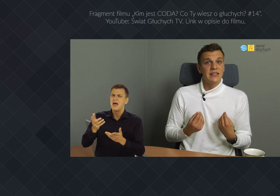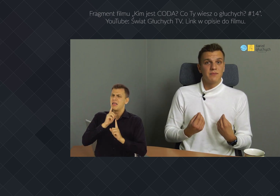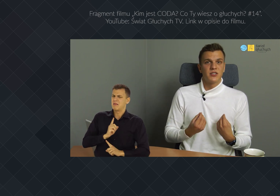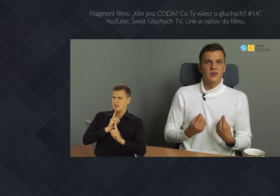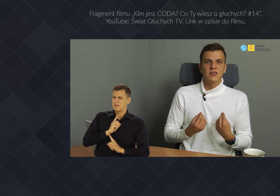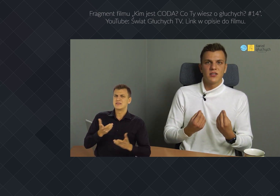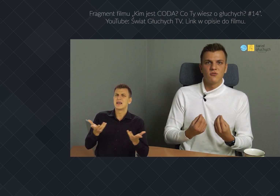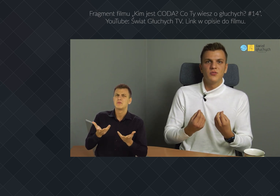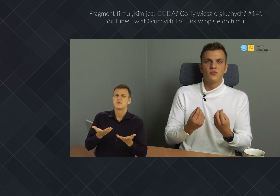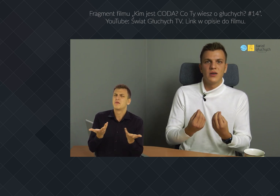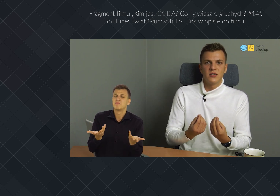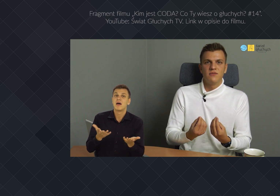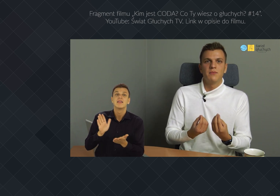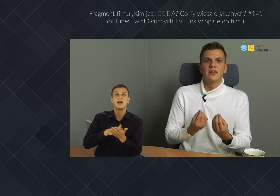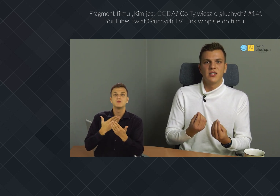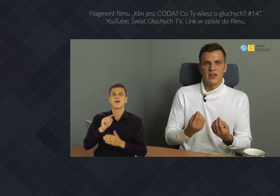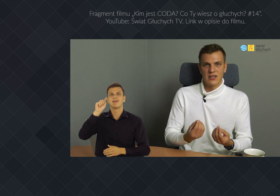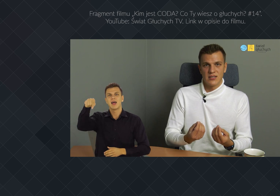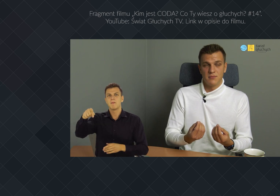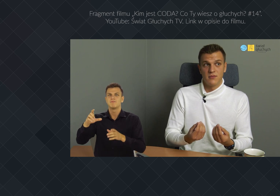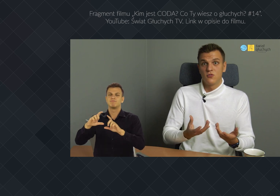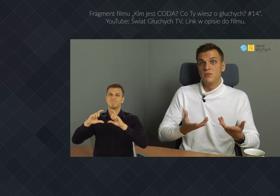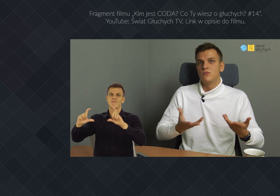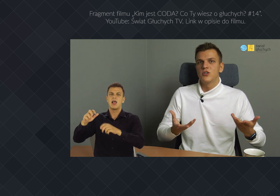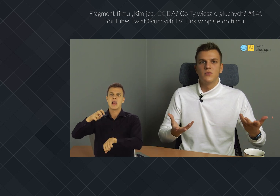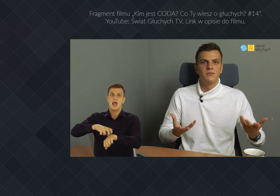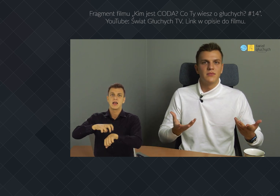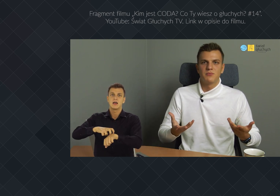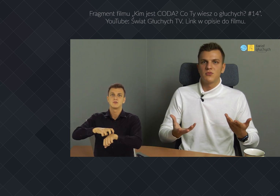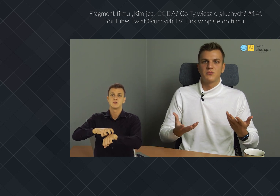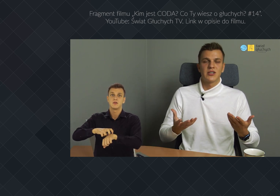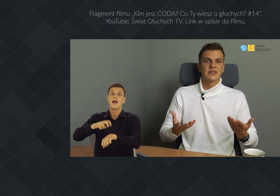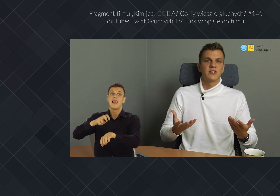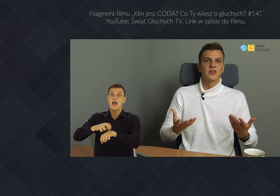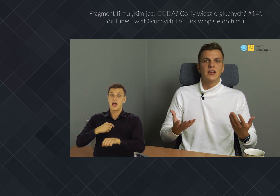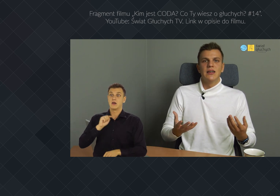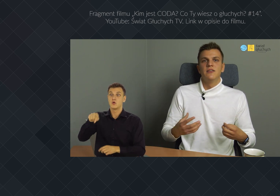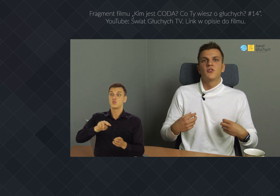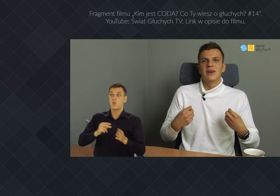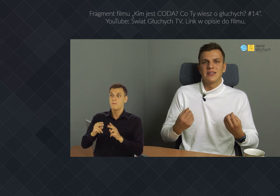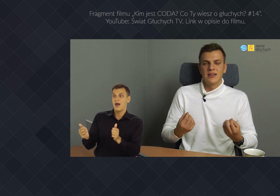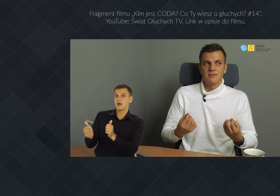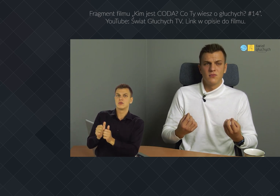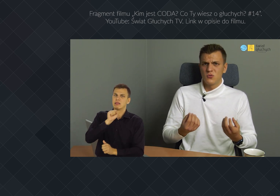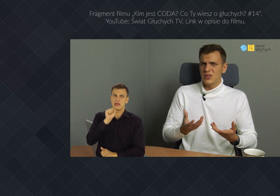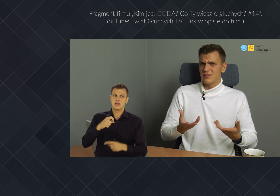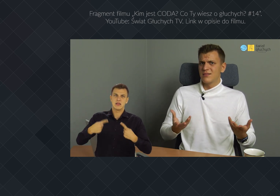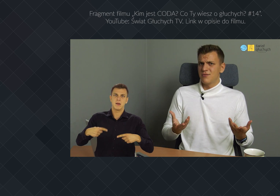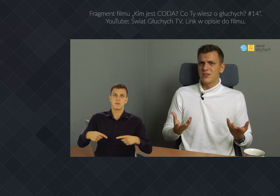I have never, for example, had to interpret in a doctor's office, where I would have to convey information that I don't understand